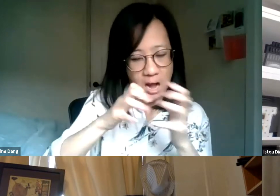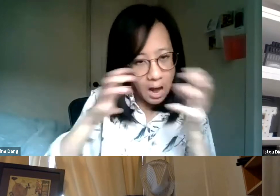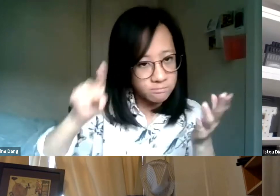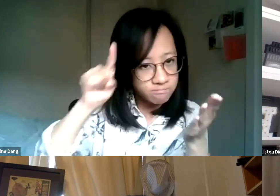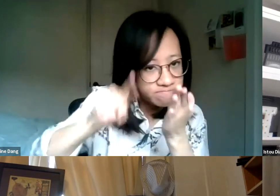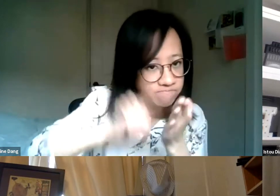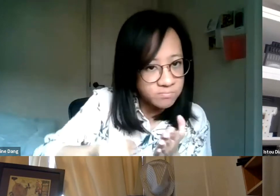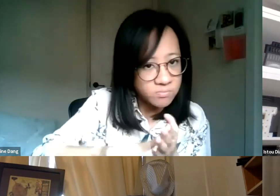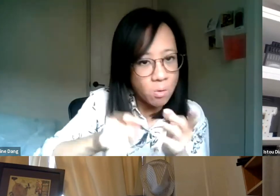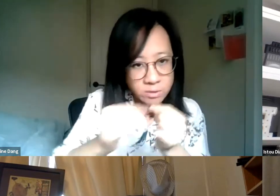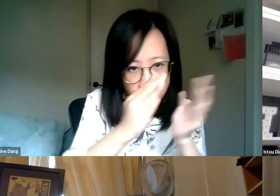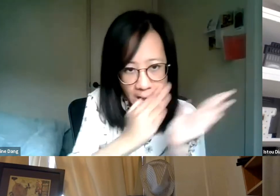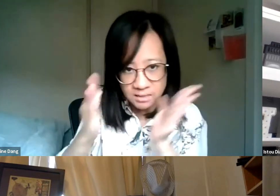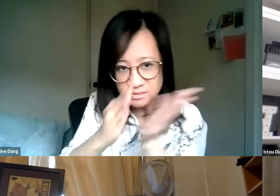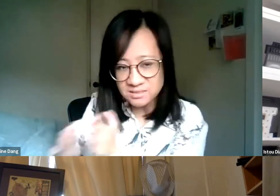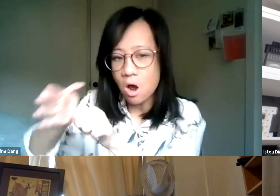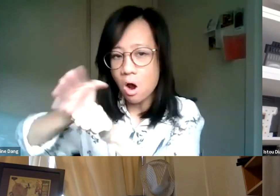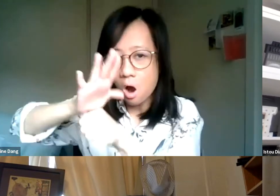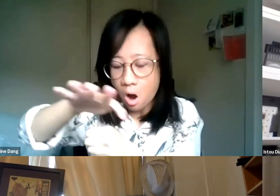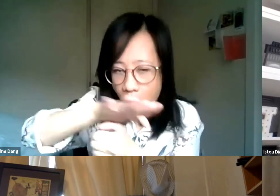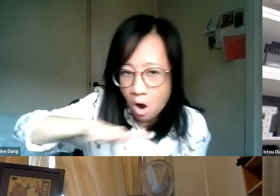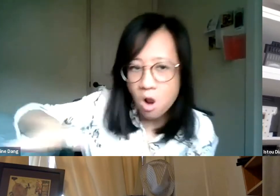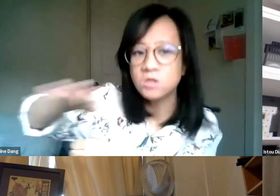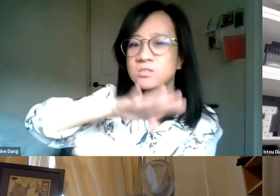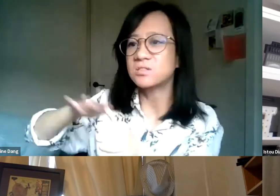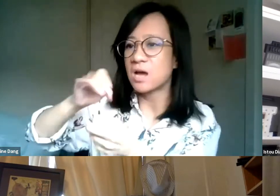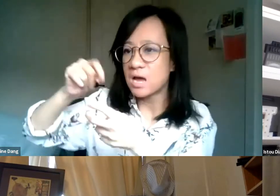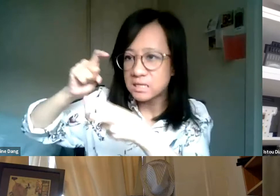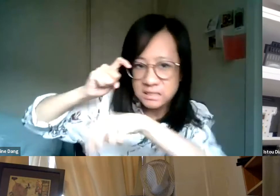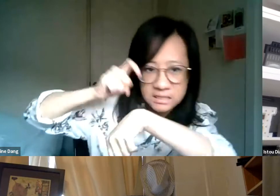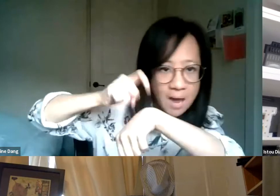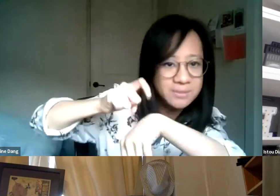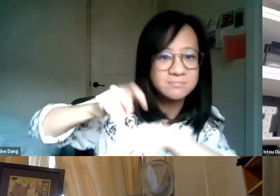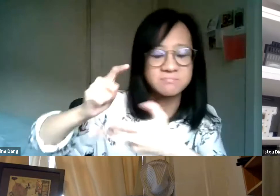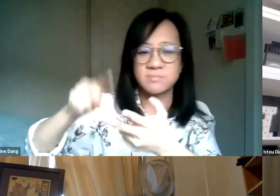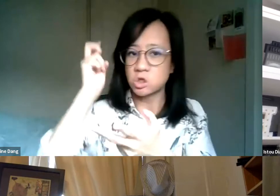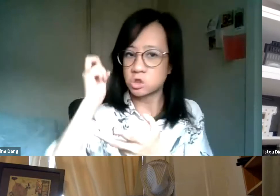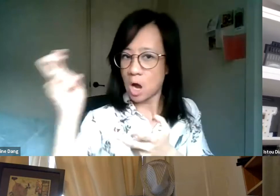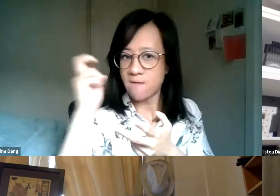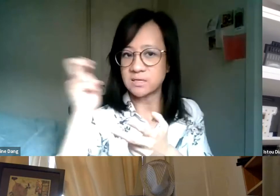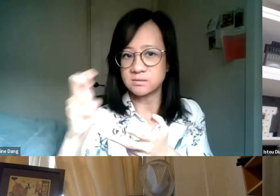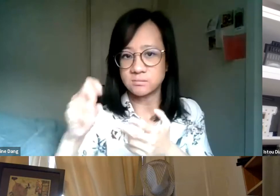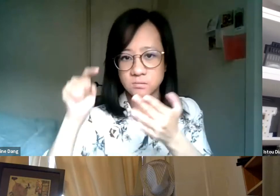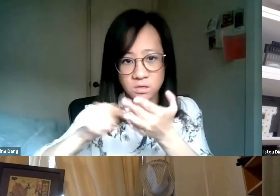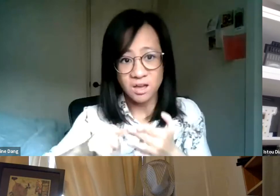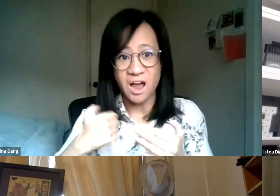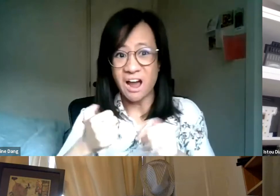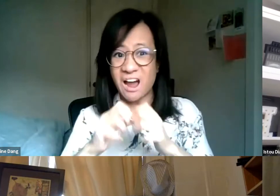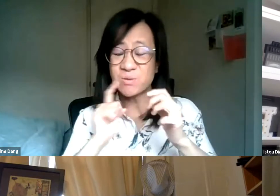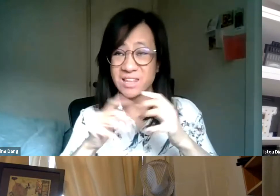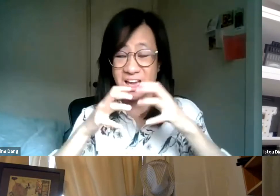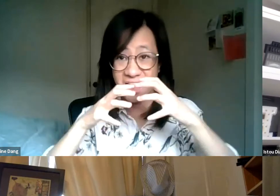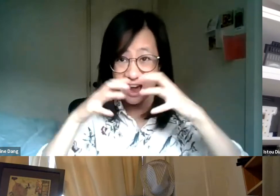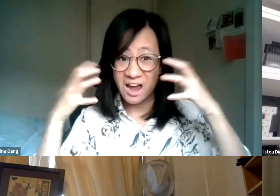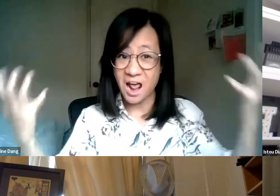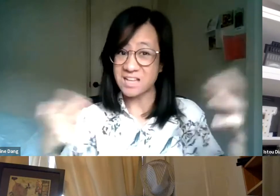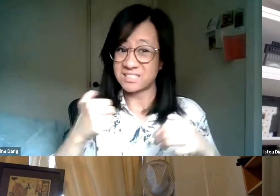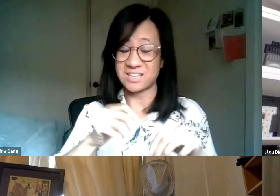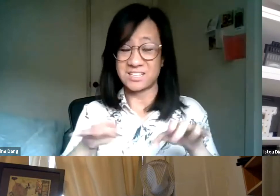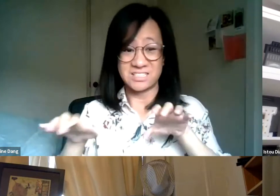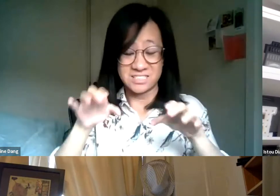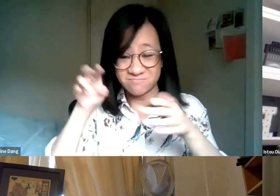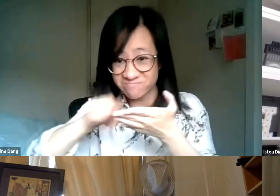So I did a lot of research before I left about the location, the times that I would need